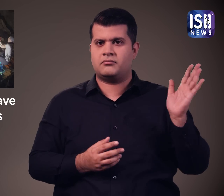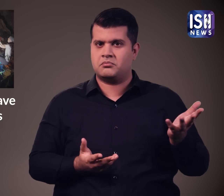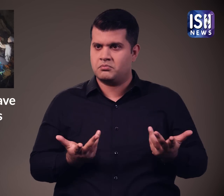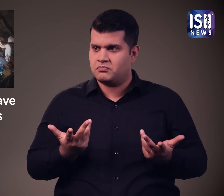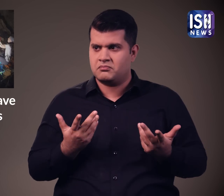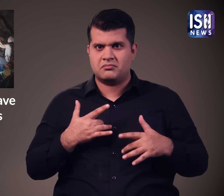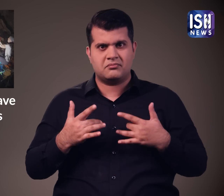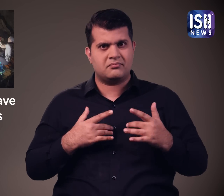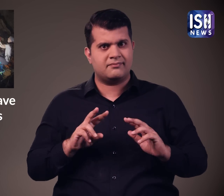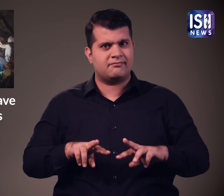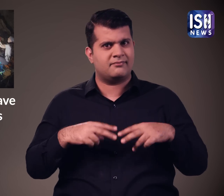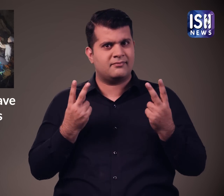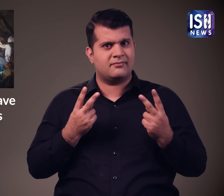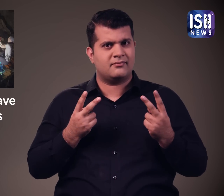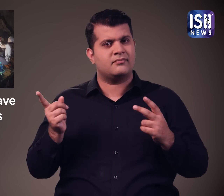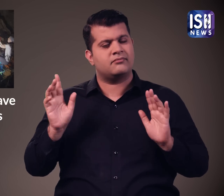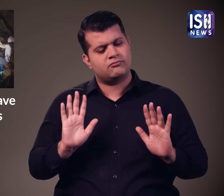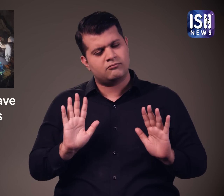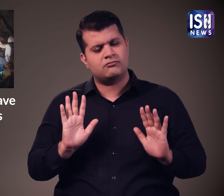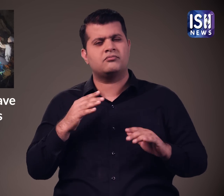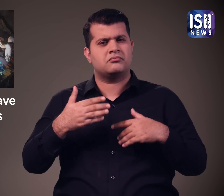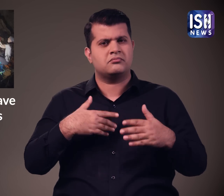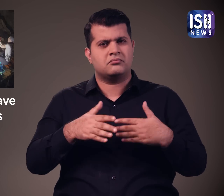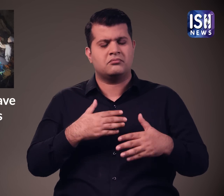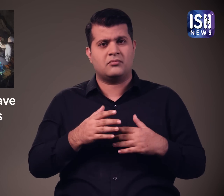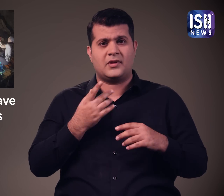How strange!